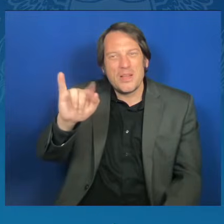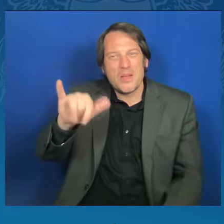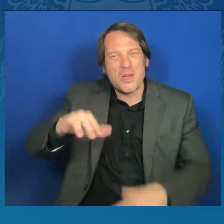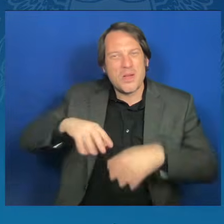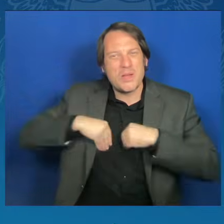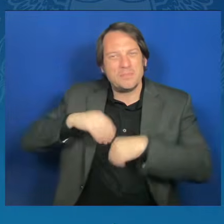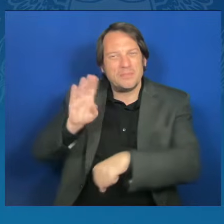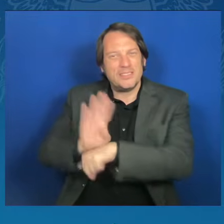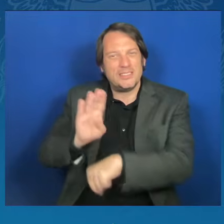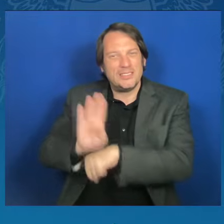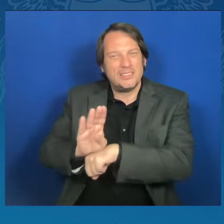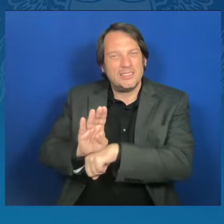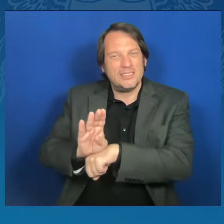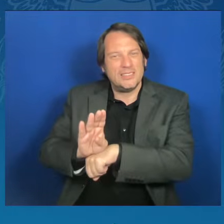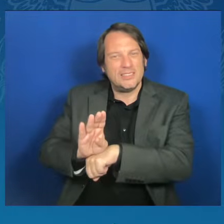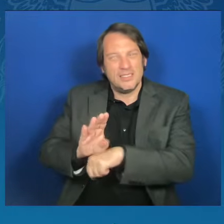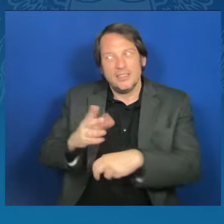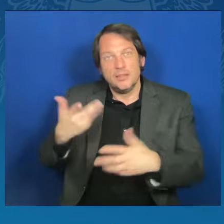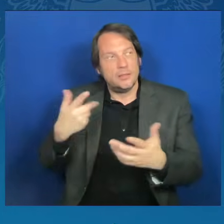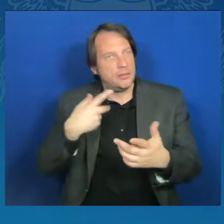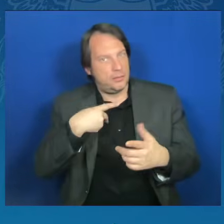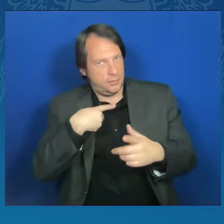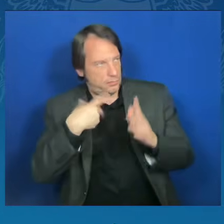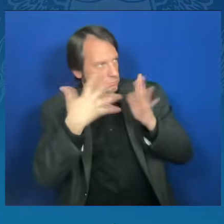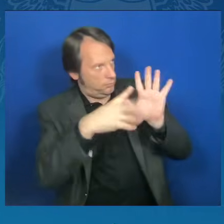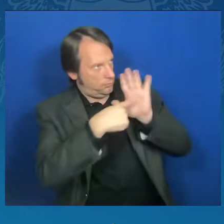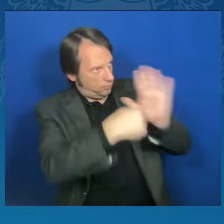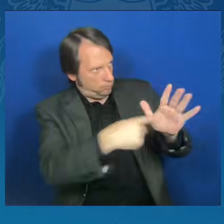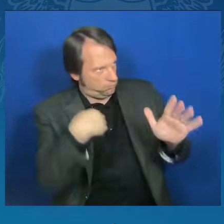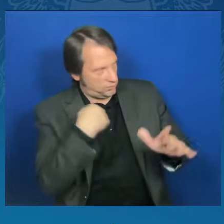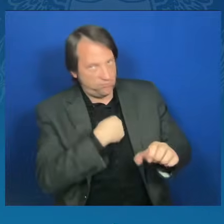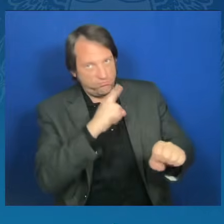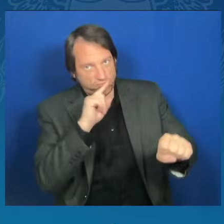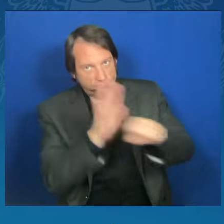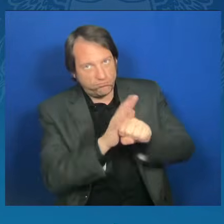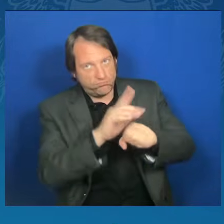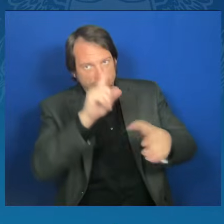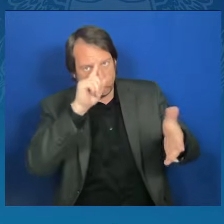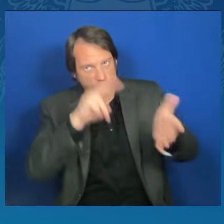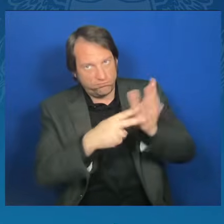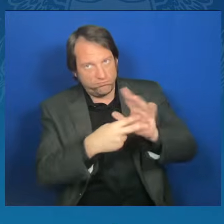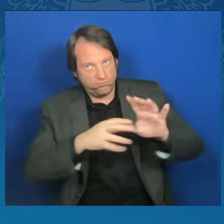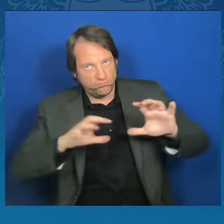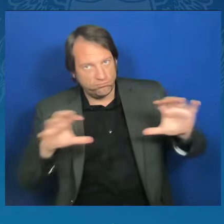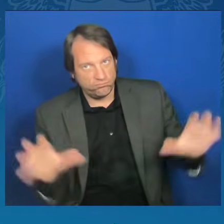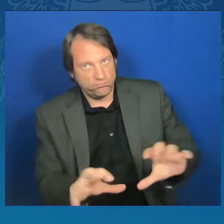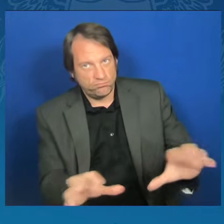Where are the greatest returns on investment? And ultimately, yes, this is about the right thing to do.